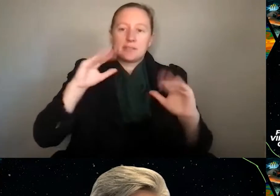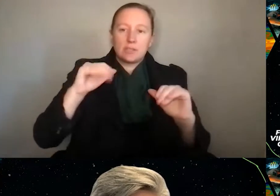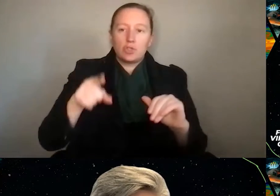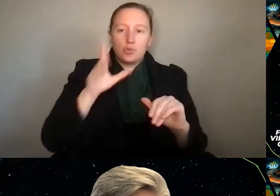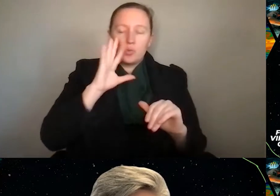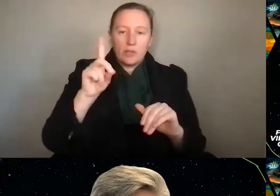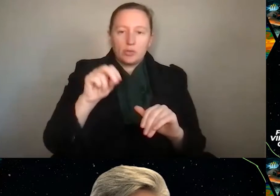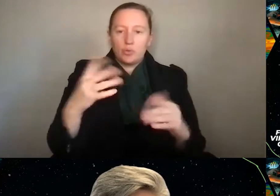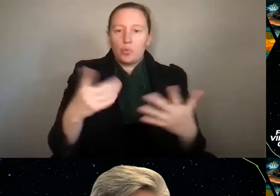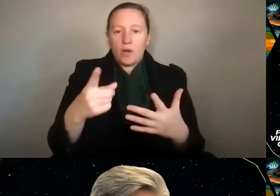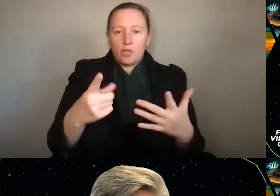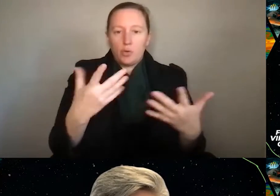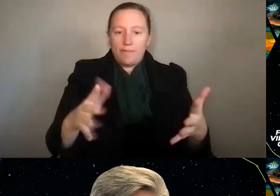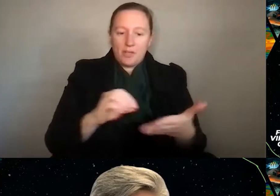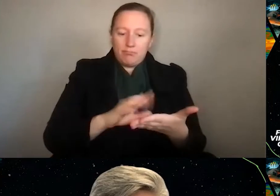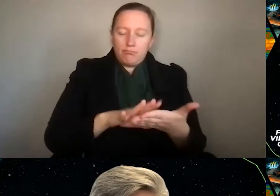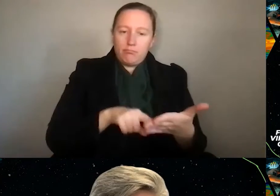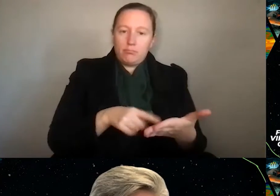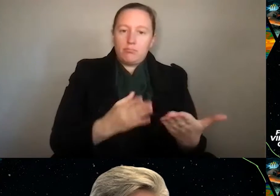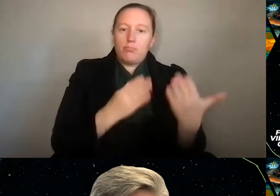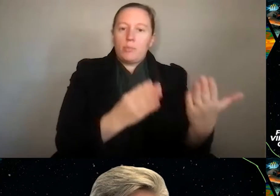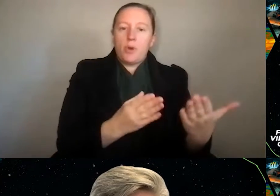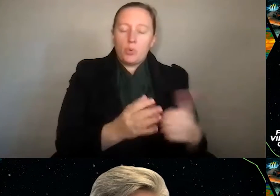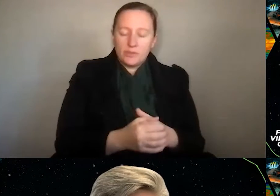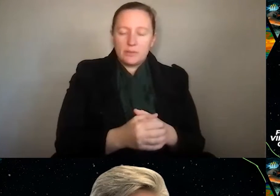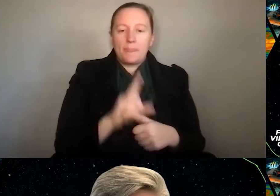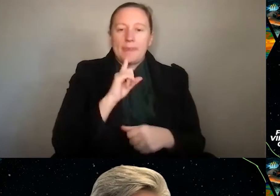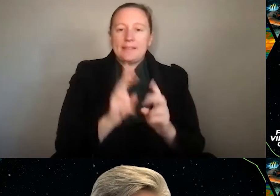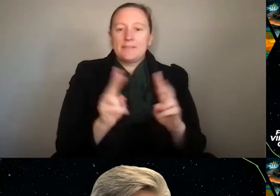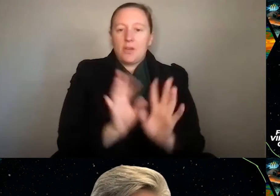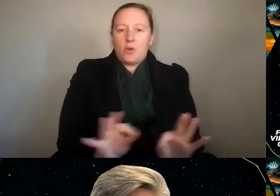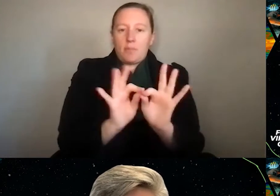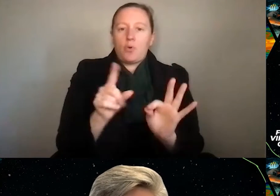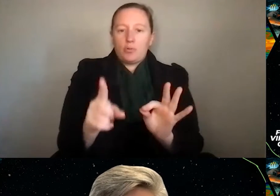With that being said, it's very important that you talk with those individuals at